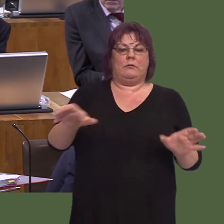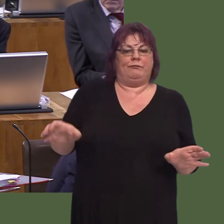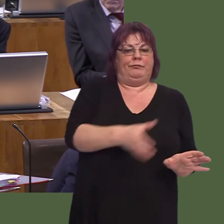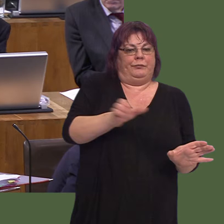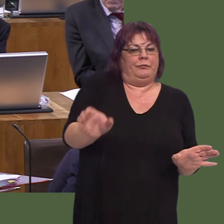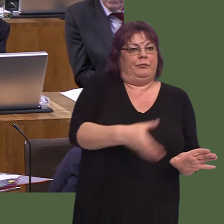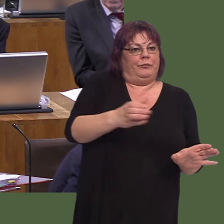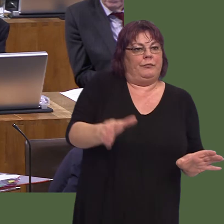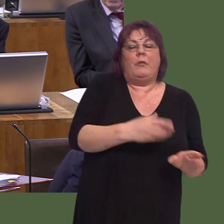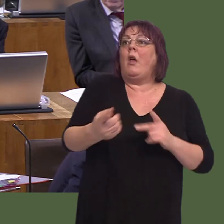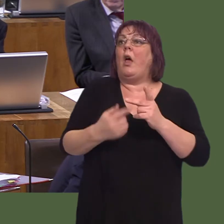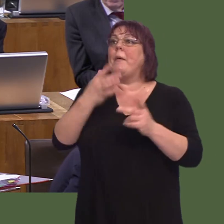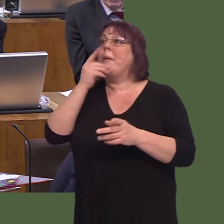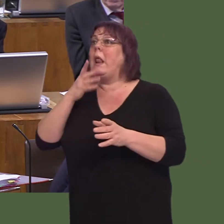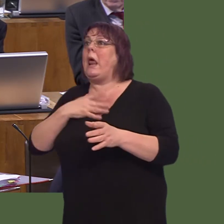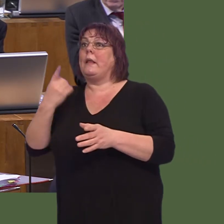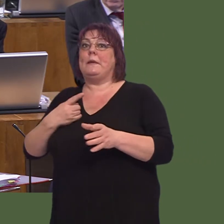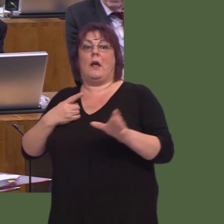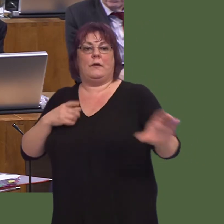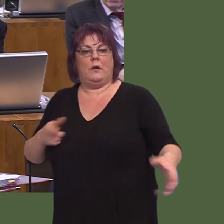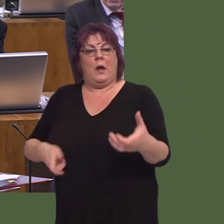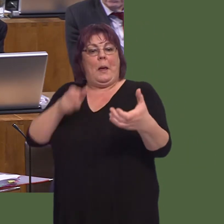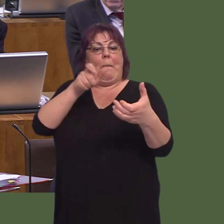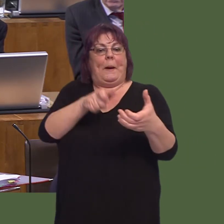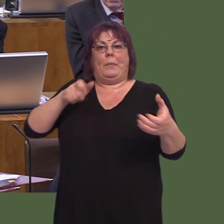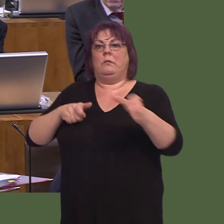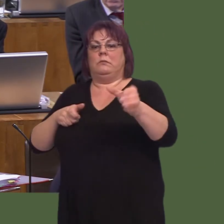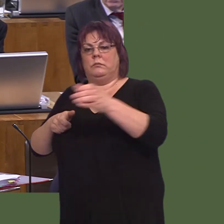to checkout automatically at the end, for others, they want to go around with a scanner.